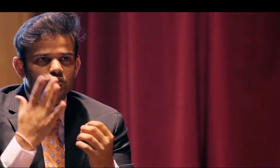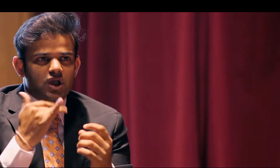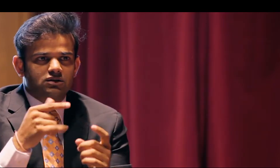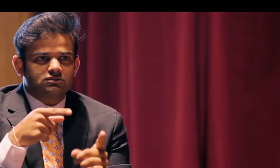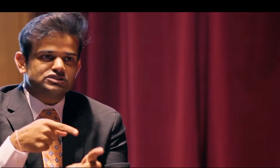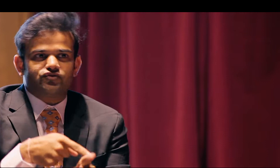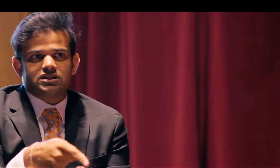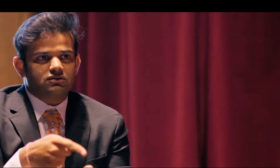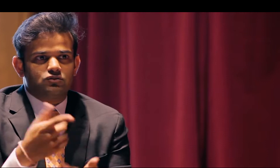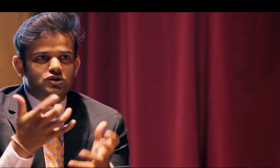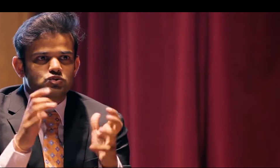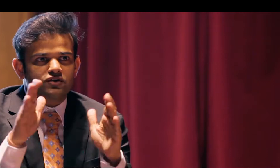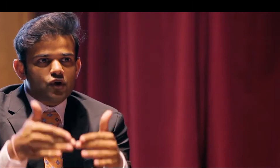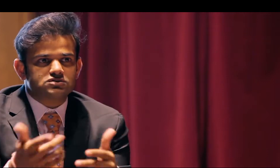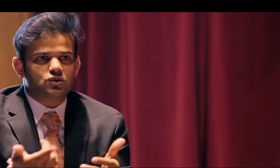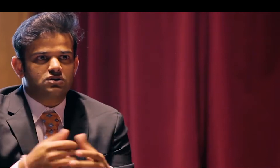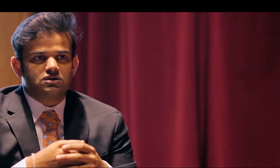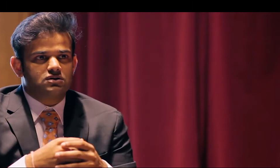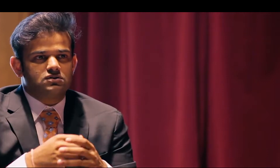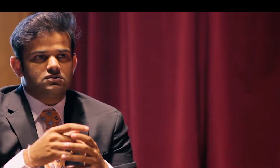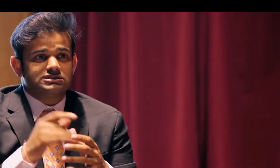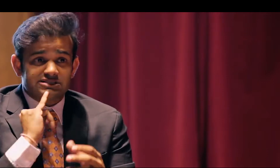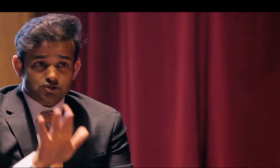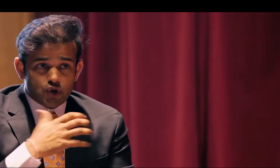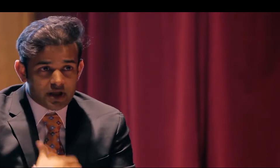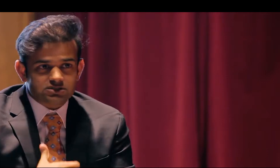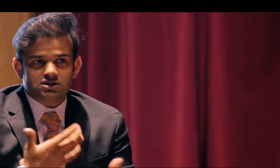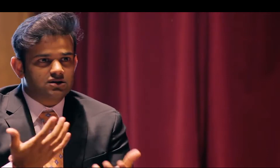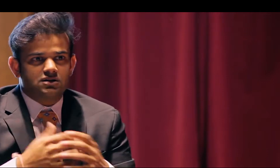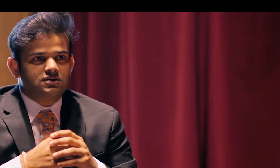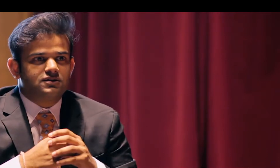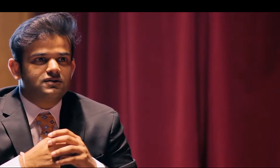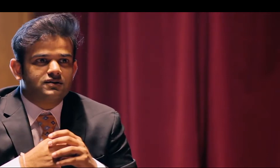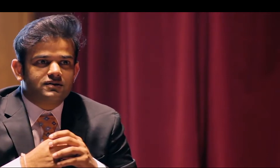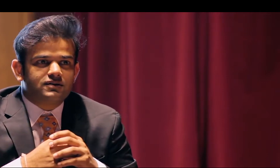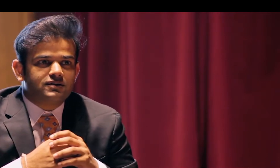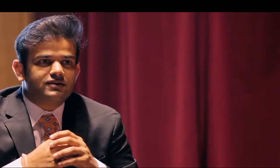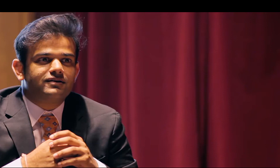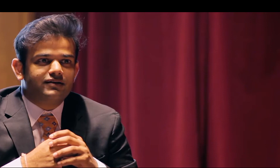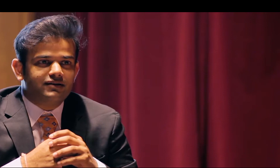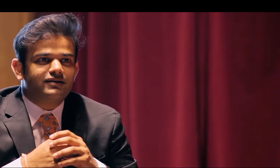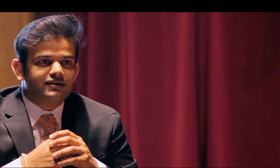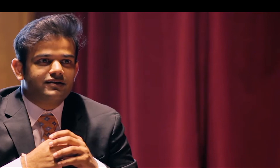I am fascinated by the non-profit part of it. Was that your passion or how did you get